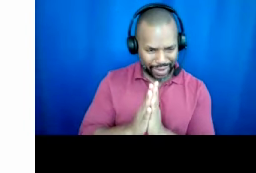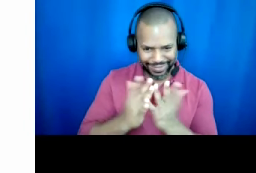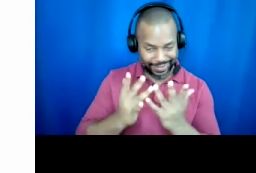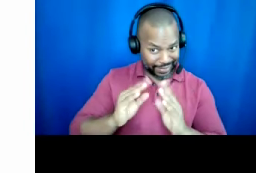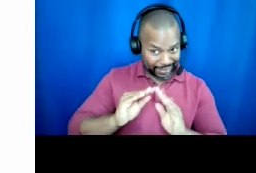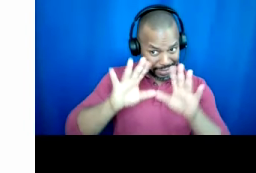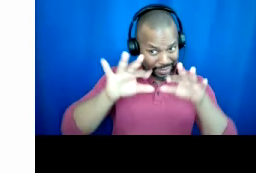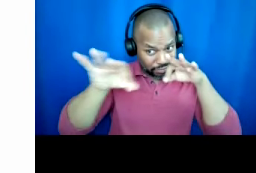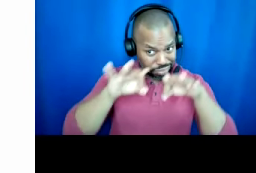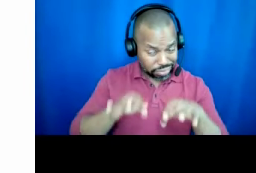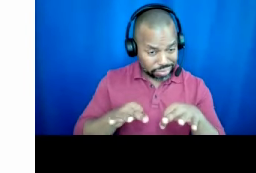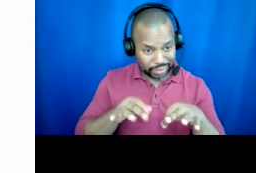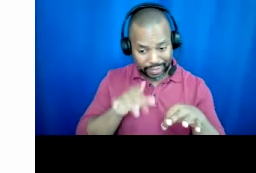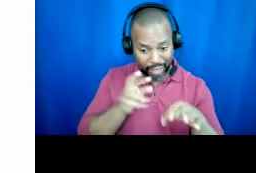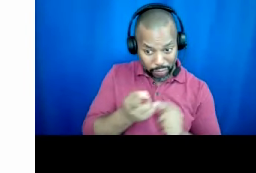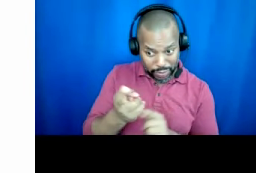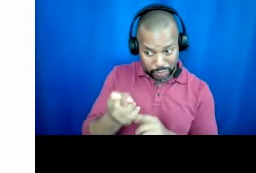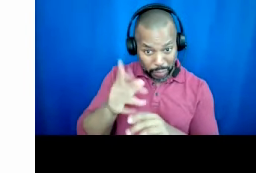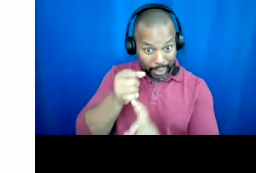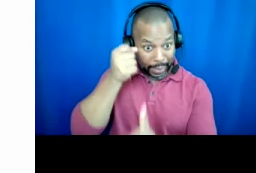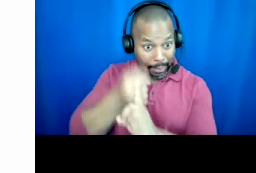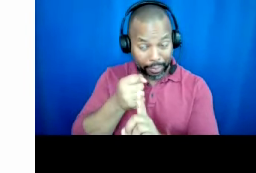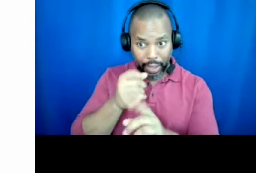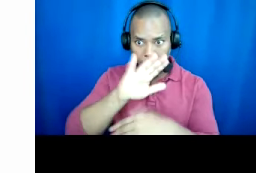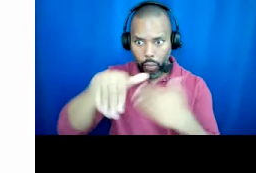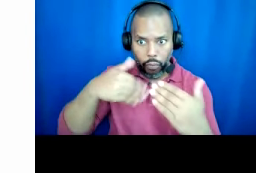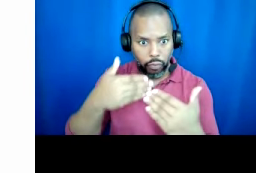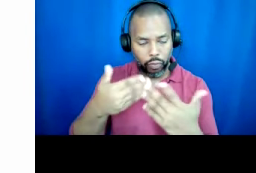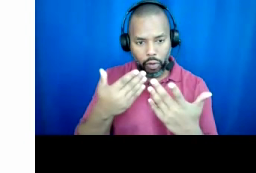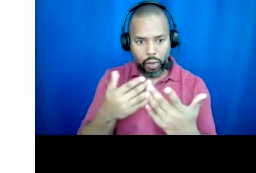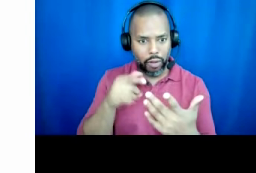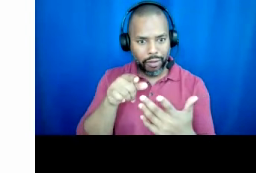how the resource will impact the overall vitality of the program?